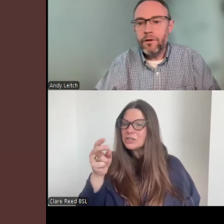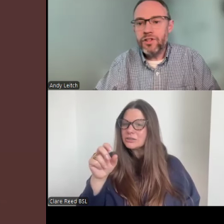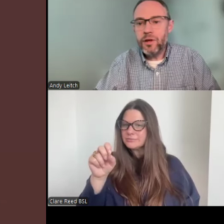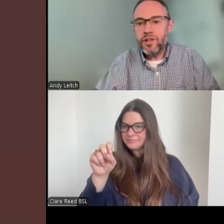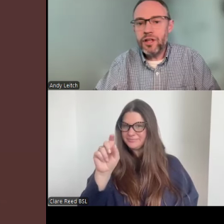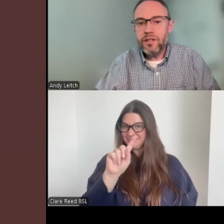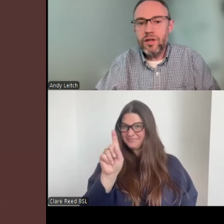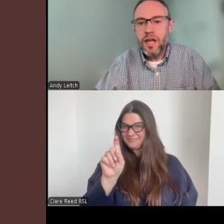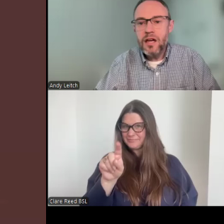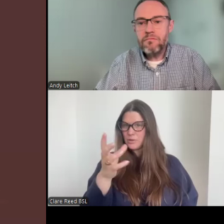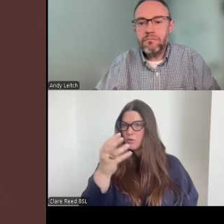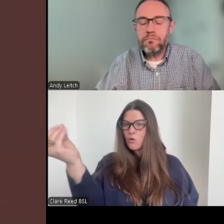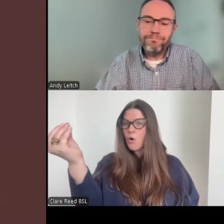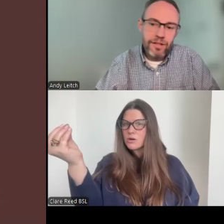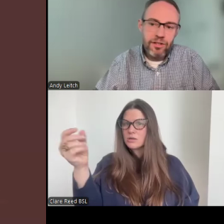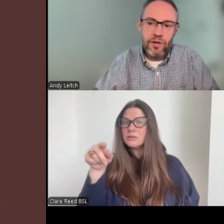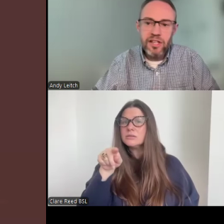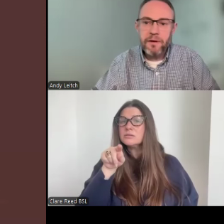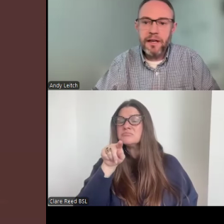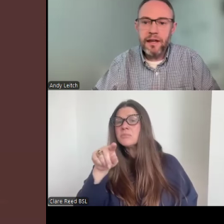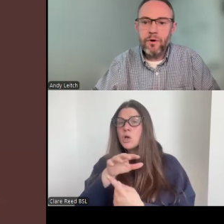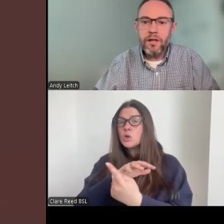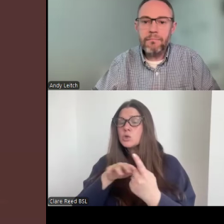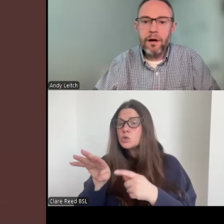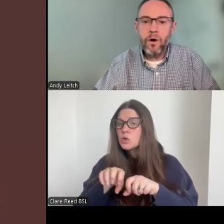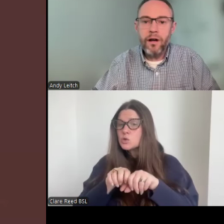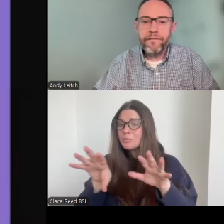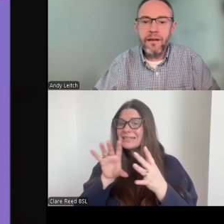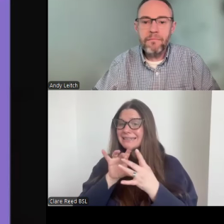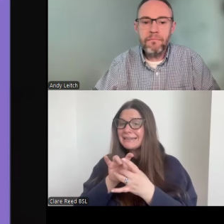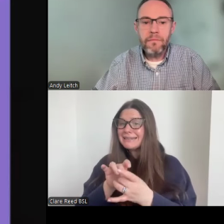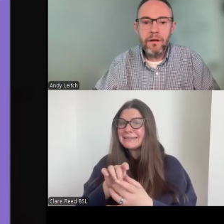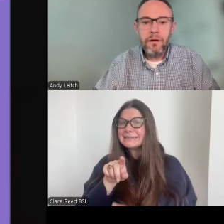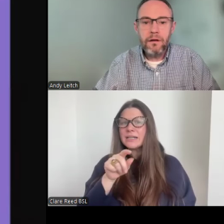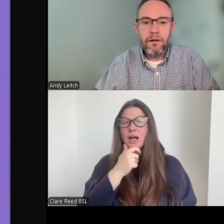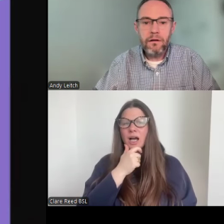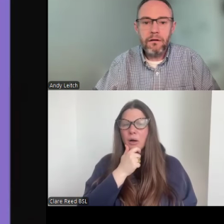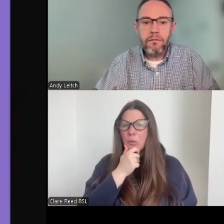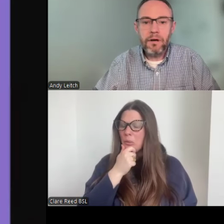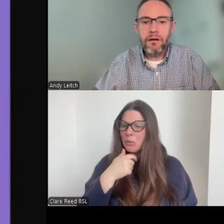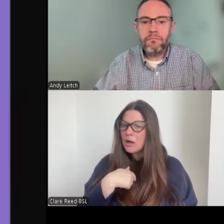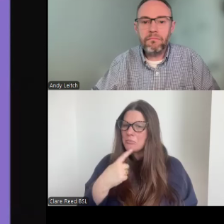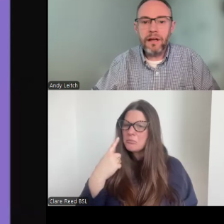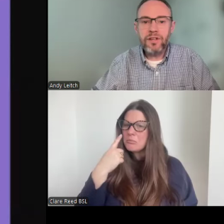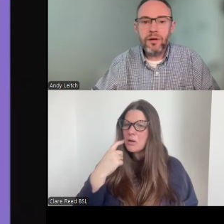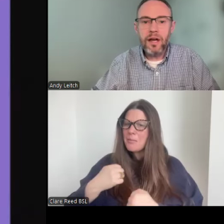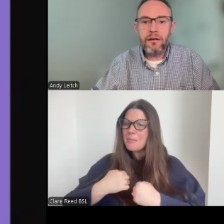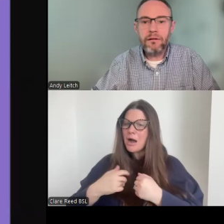I've got social links on here. Strictly speaking, they weren't in my wireframe, but that's okay.